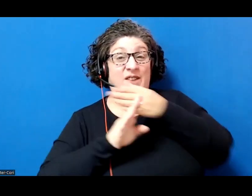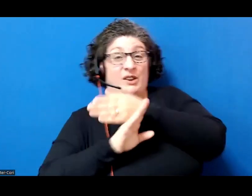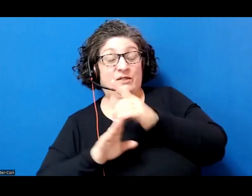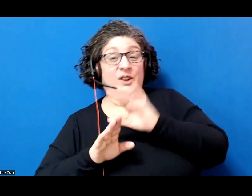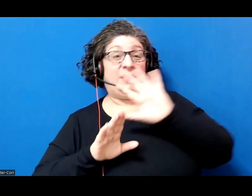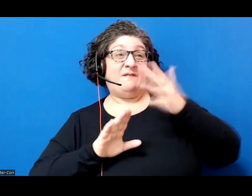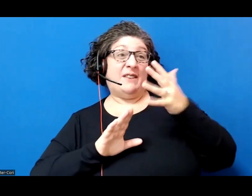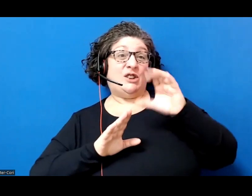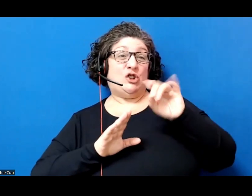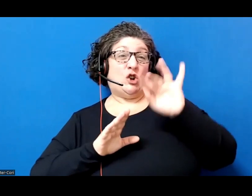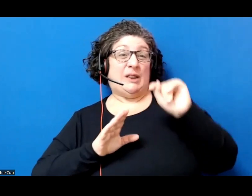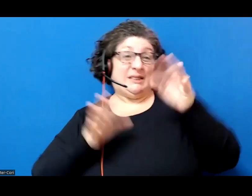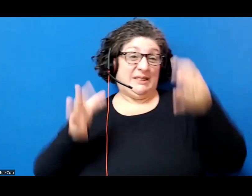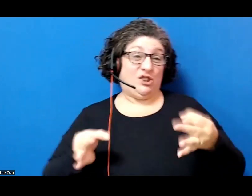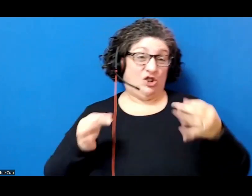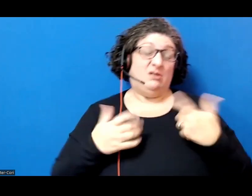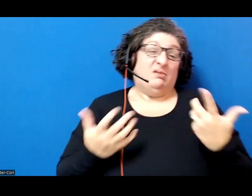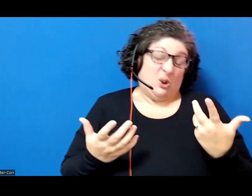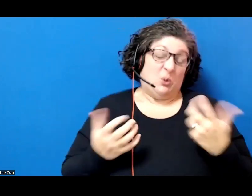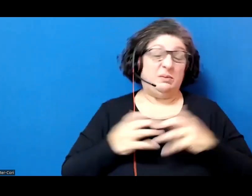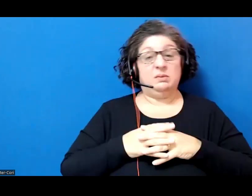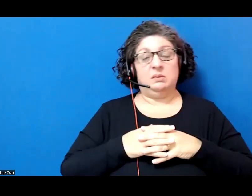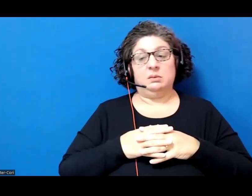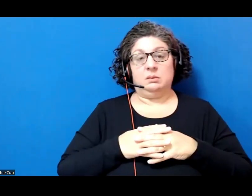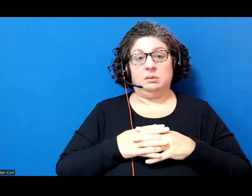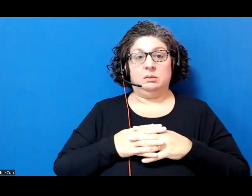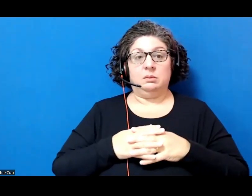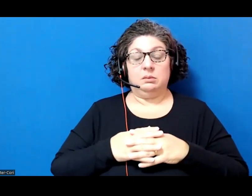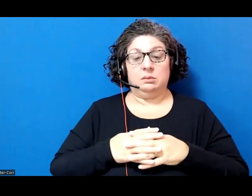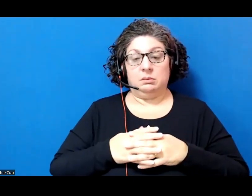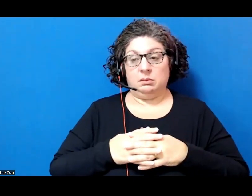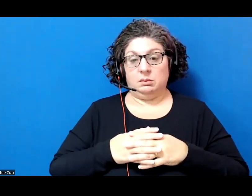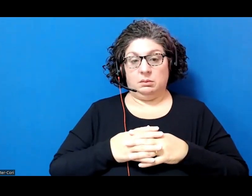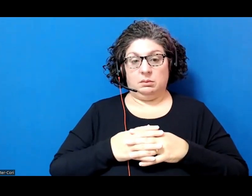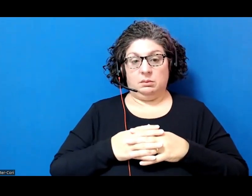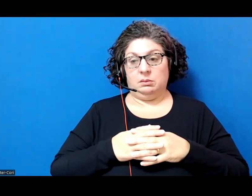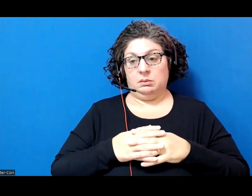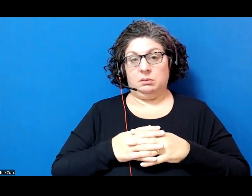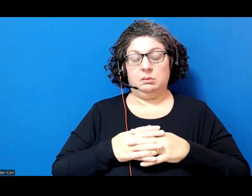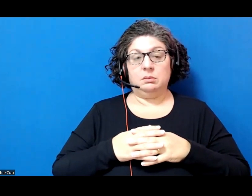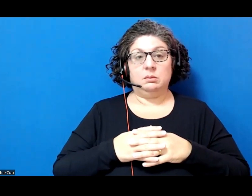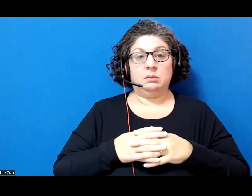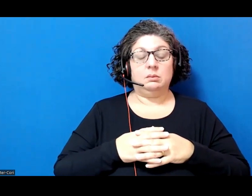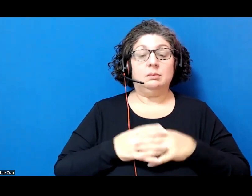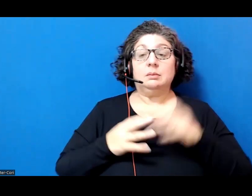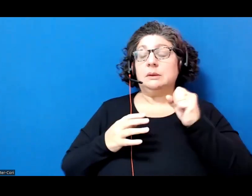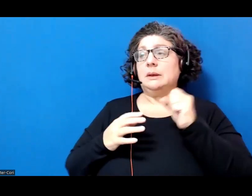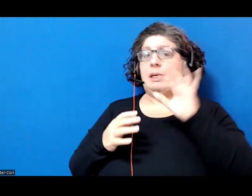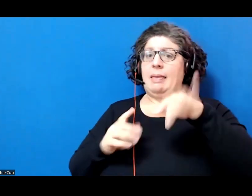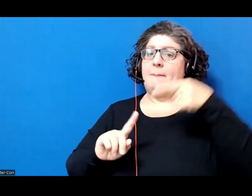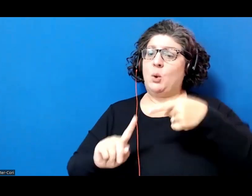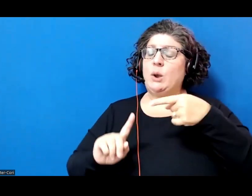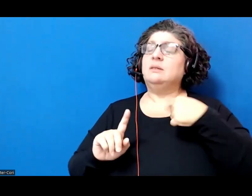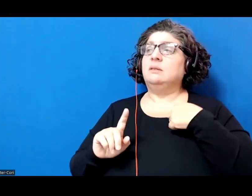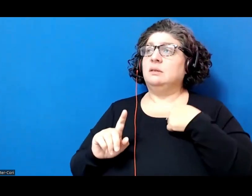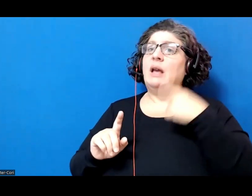decision.Yeah, I think there's intention there.